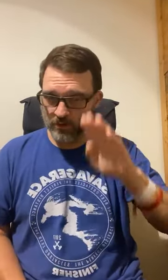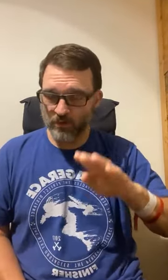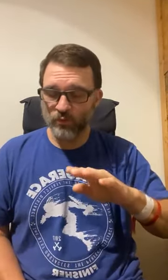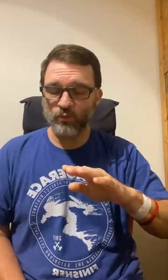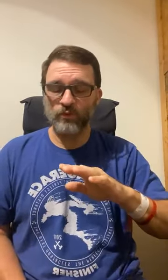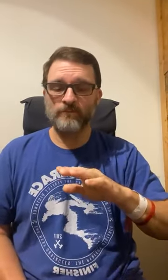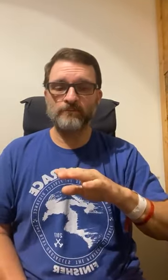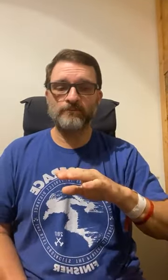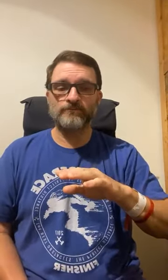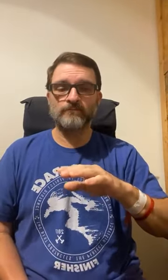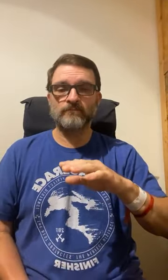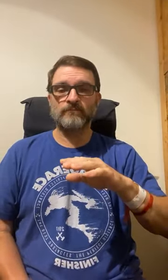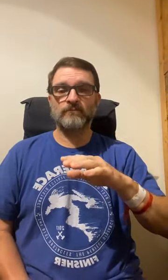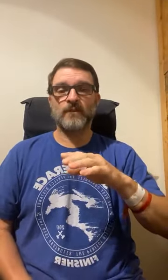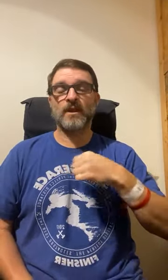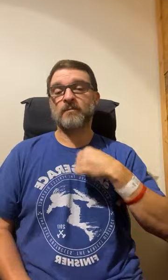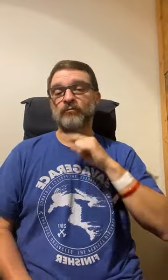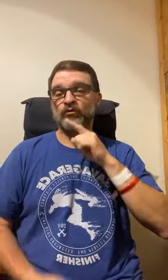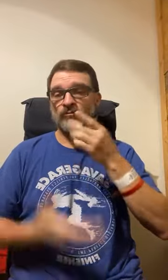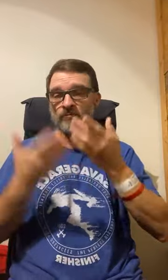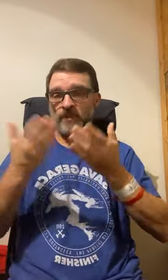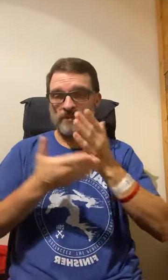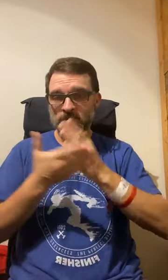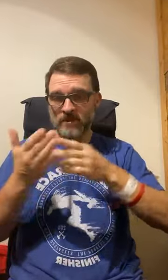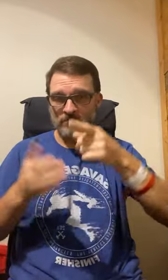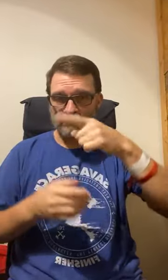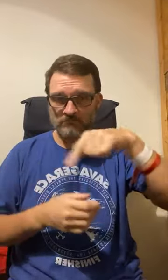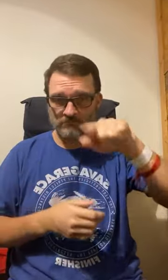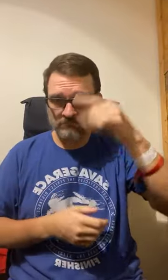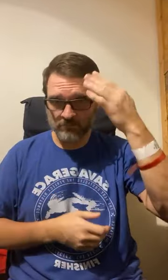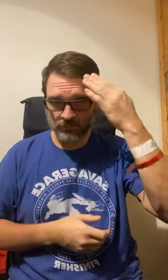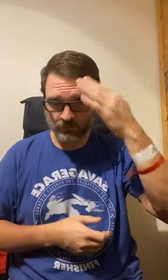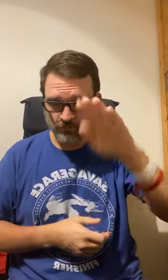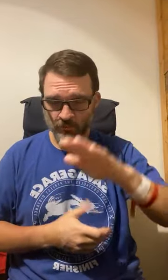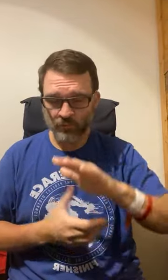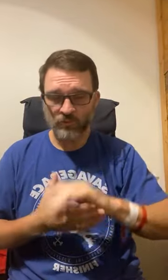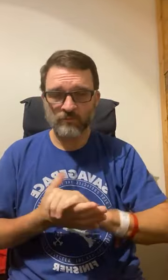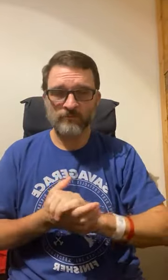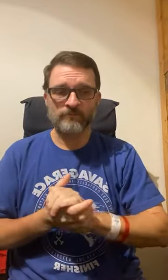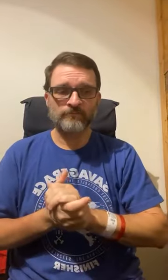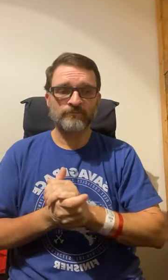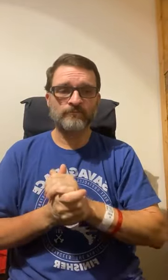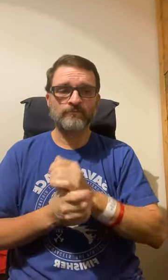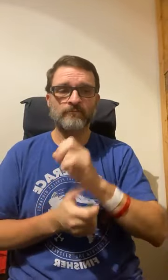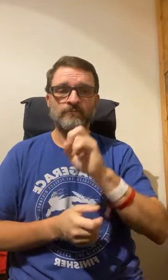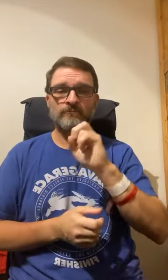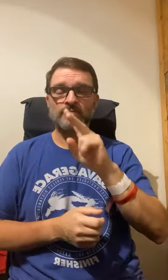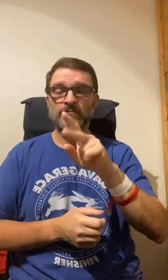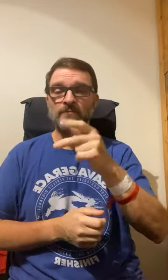I'm sure maybe some of you dont know this.